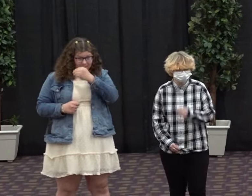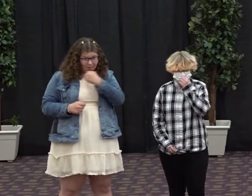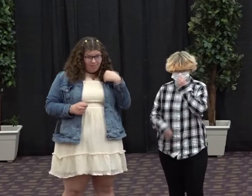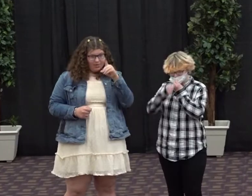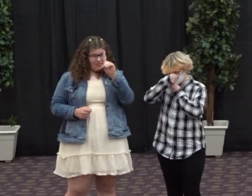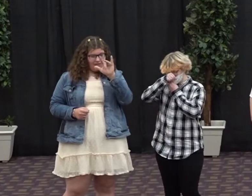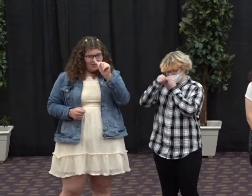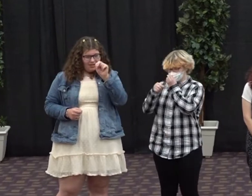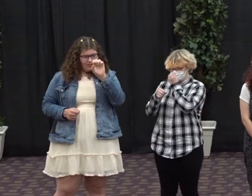Who did you miss?